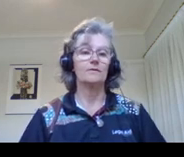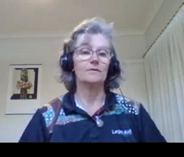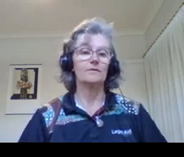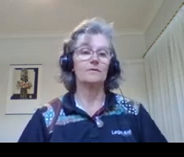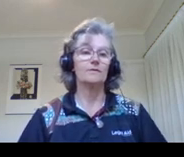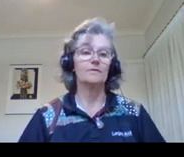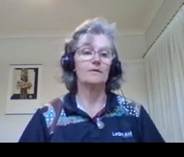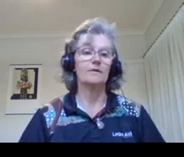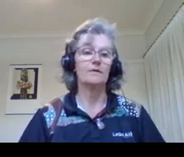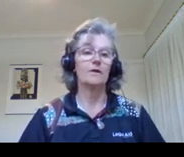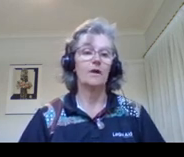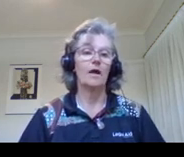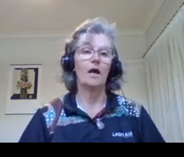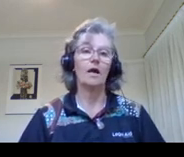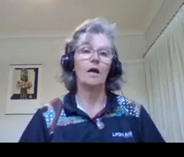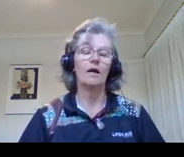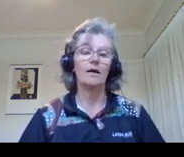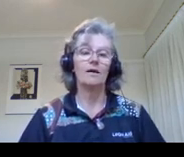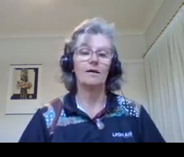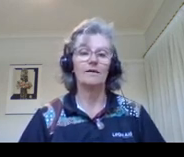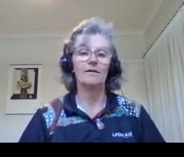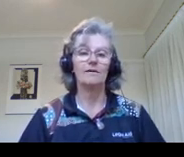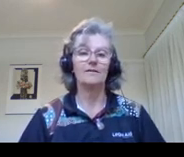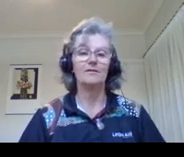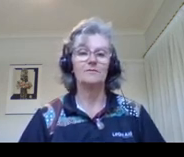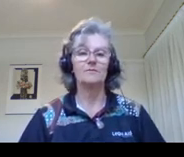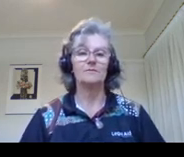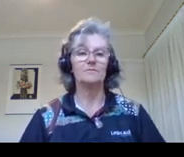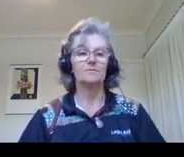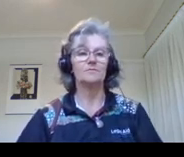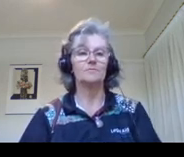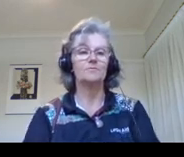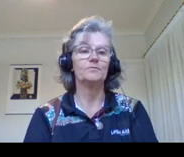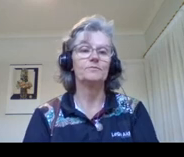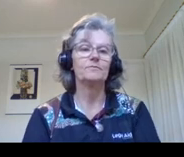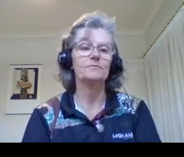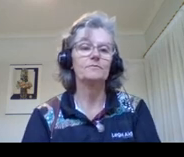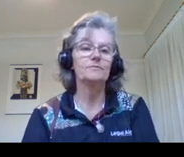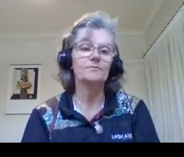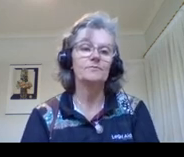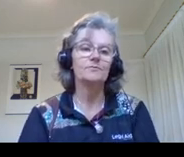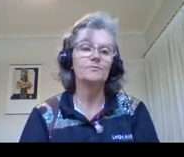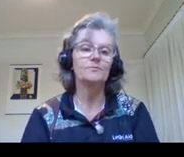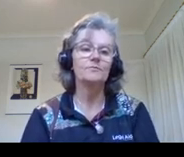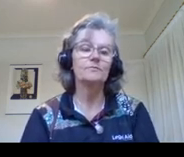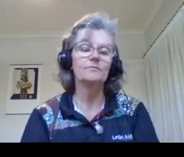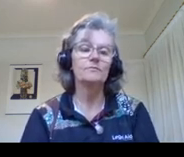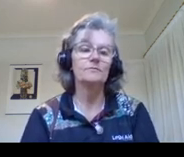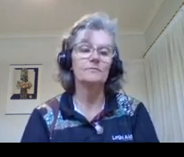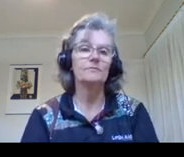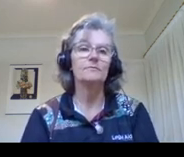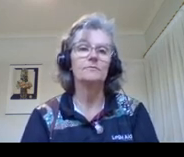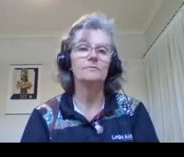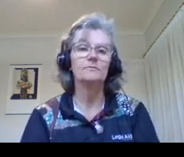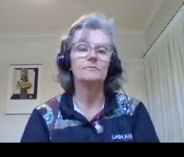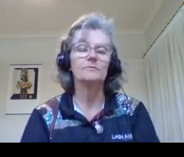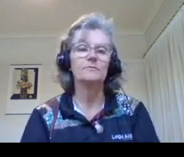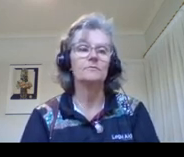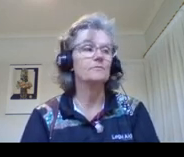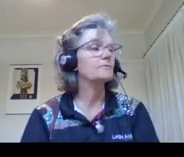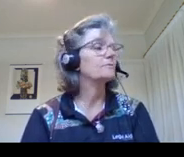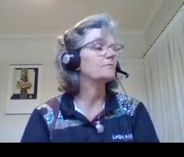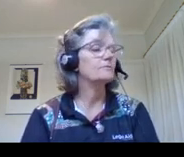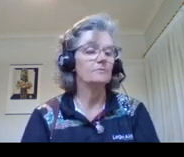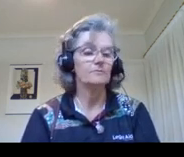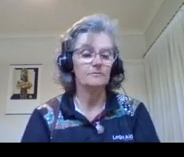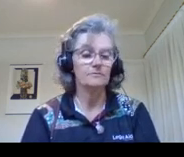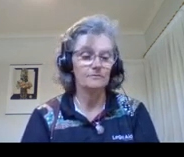states saying that I’m entitled to a sum of money from another relative in the states who